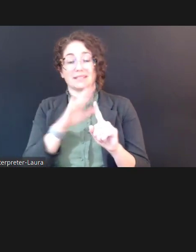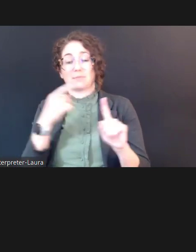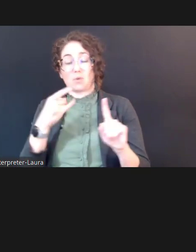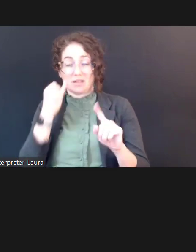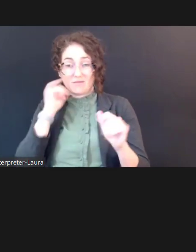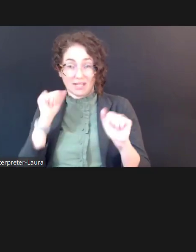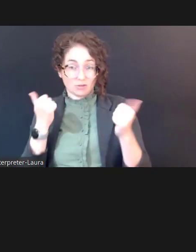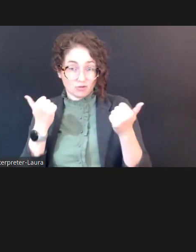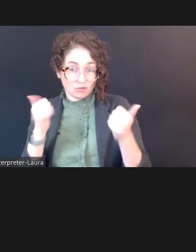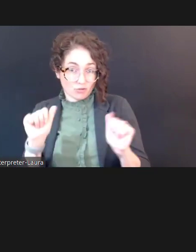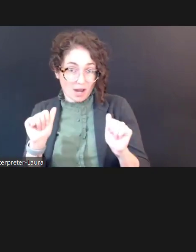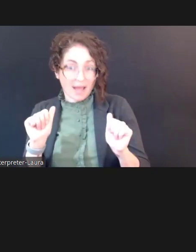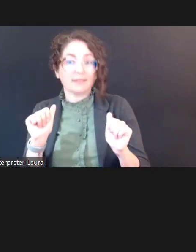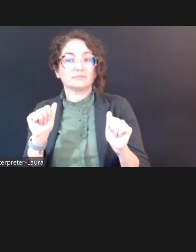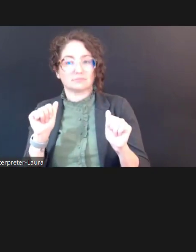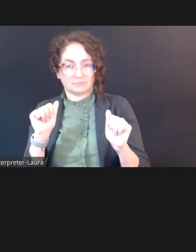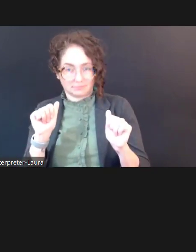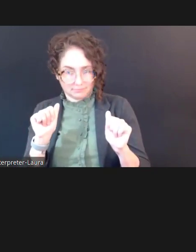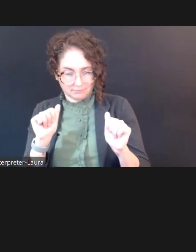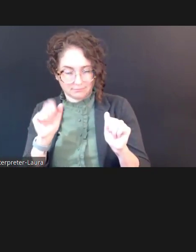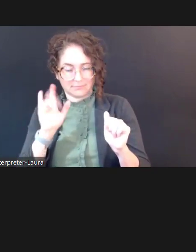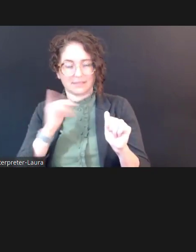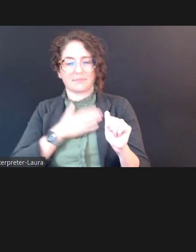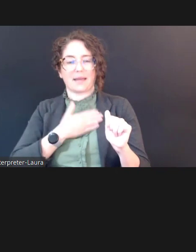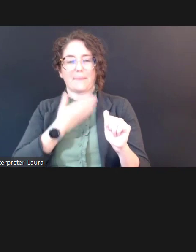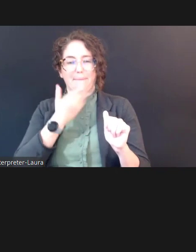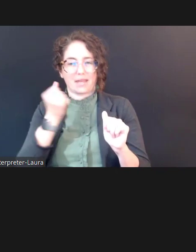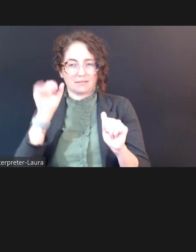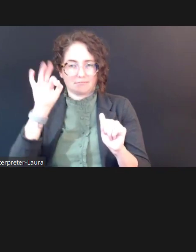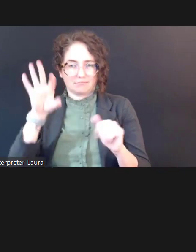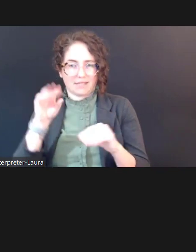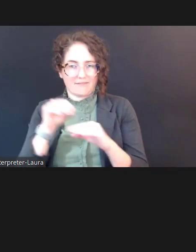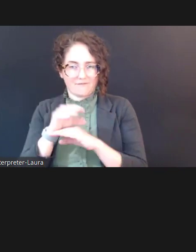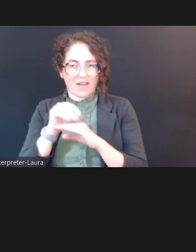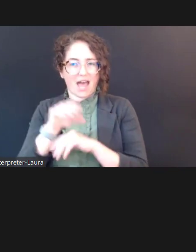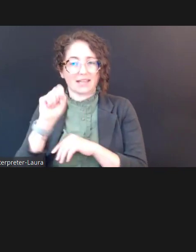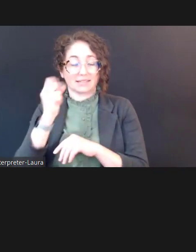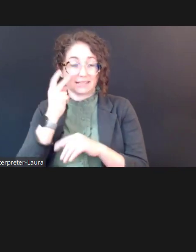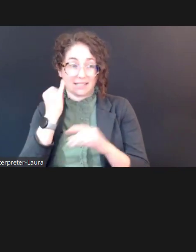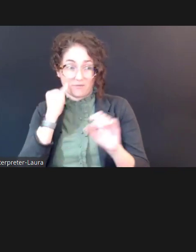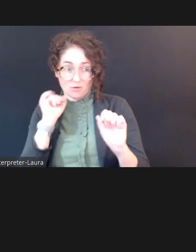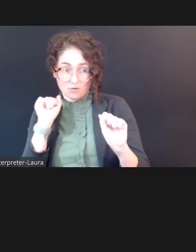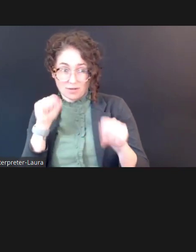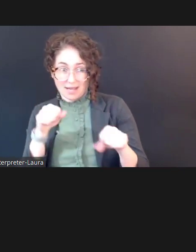advice is see if you can get it on loan or a trial period and use it